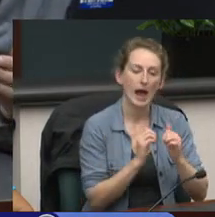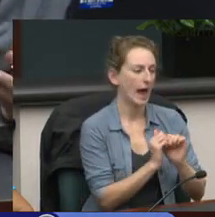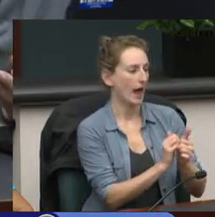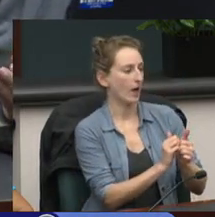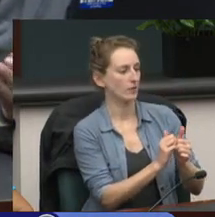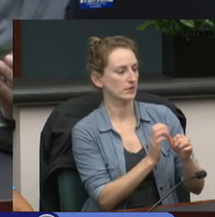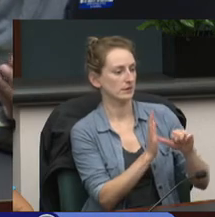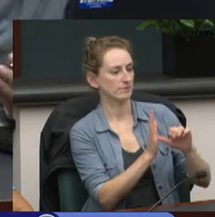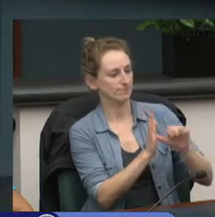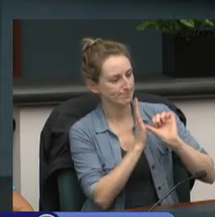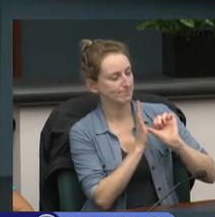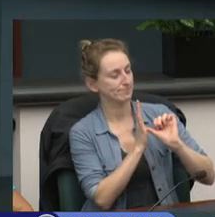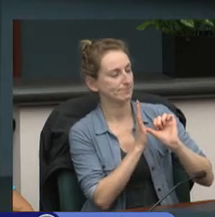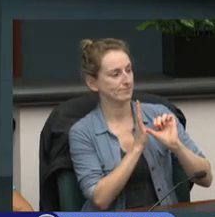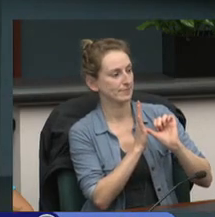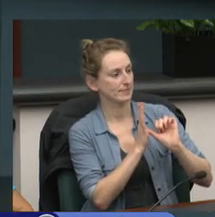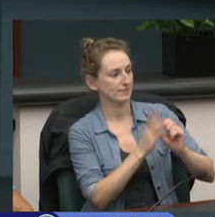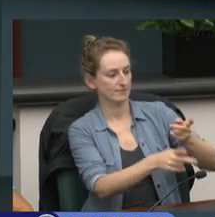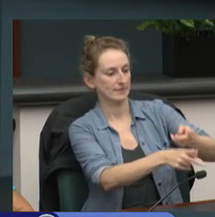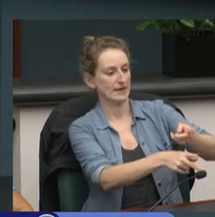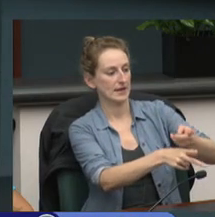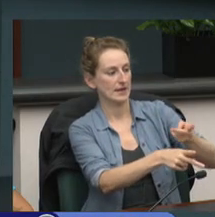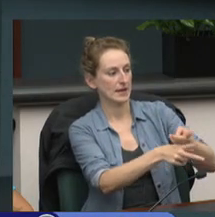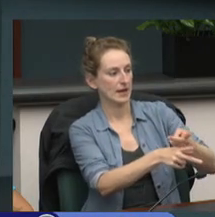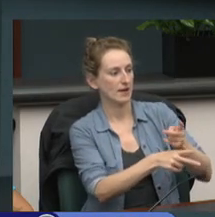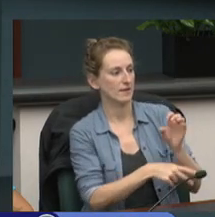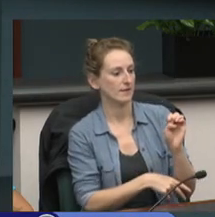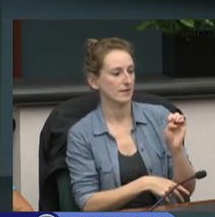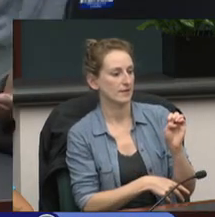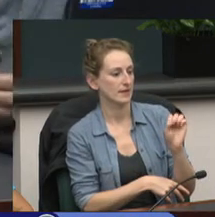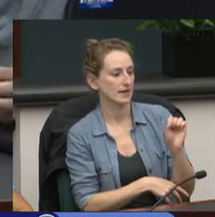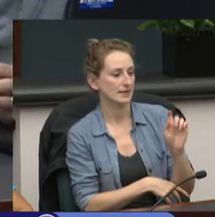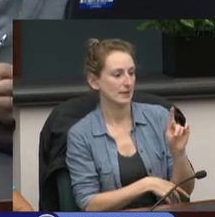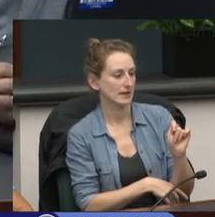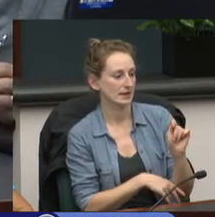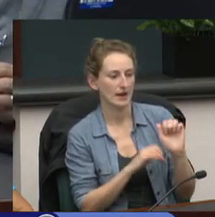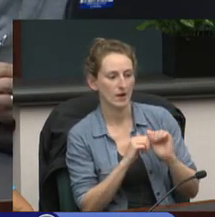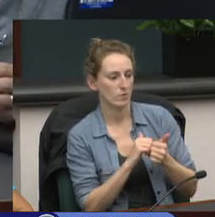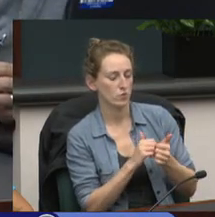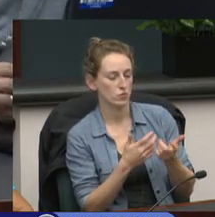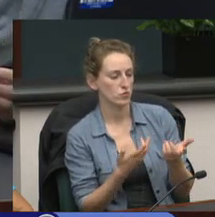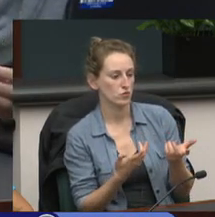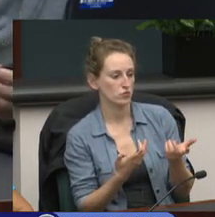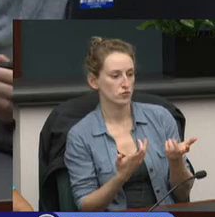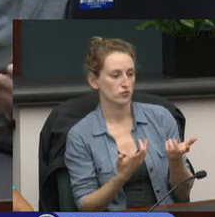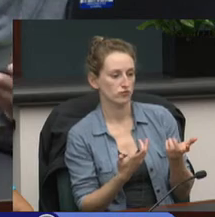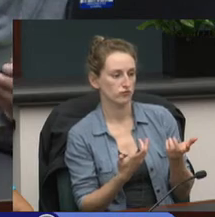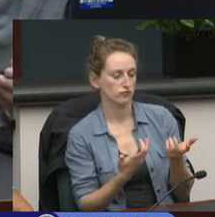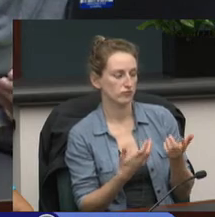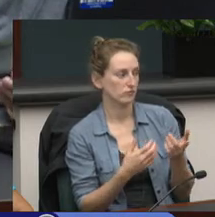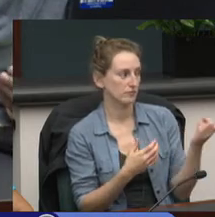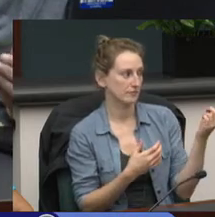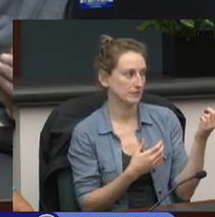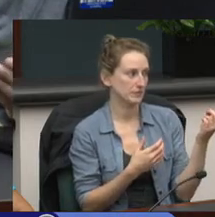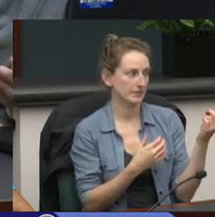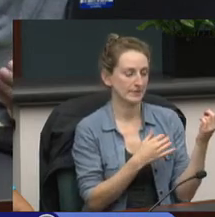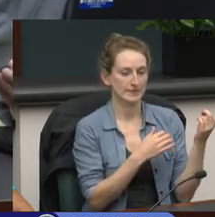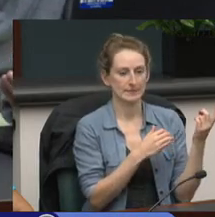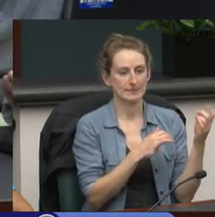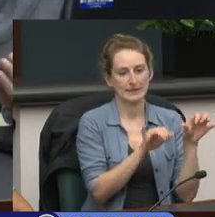enforced the maintenance of the easement similar similarly to other site plan